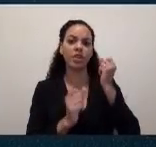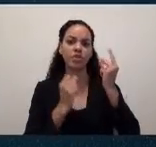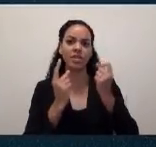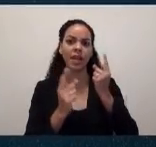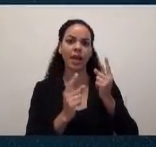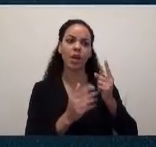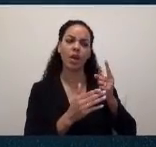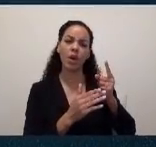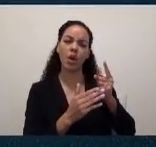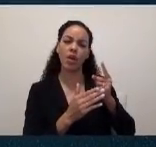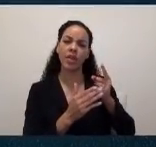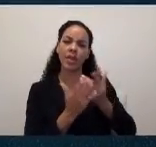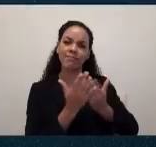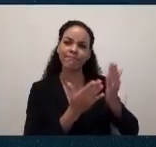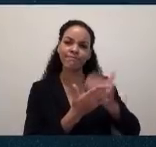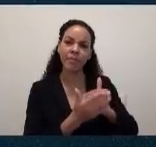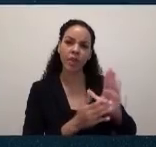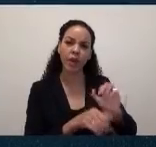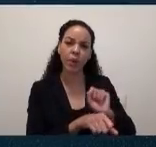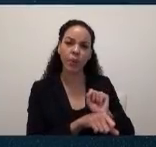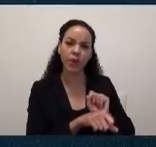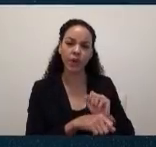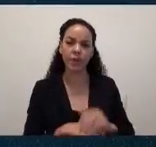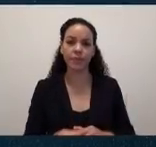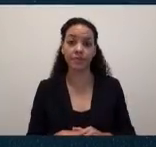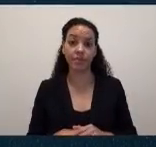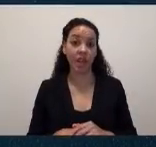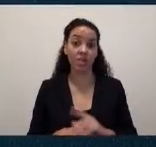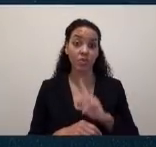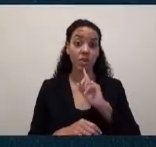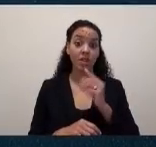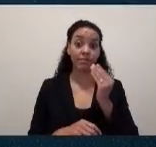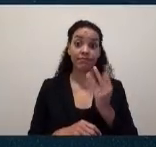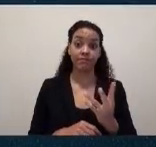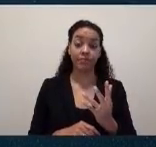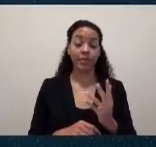And as a bottom line, I'll just say this. In our nation today, it is essential work